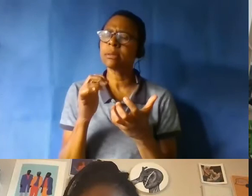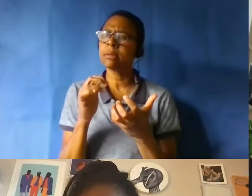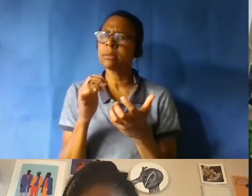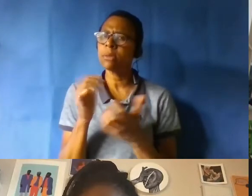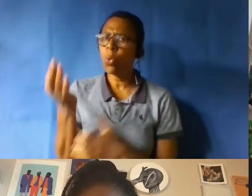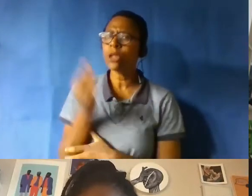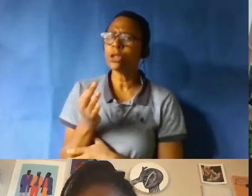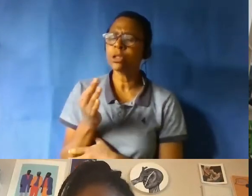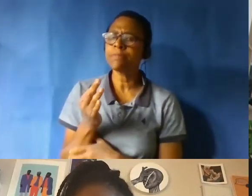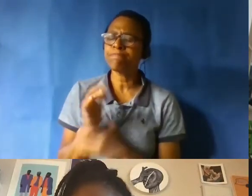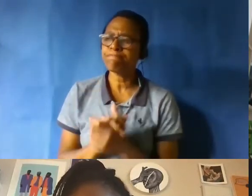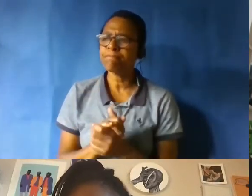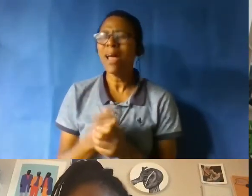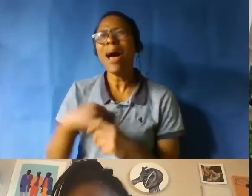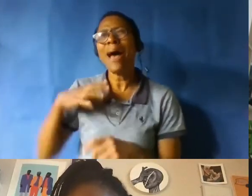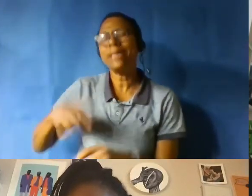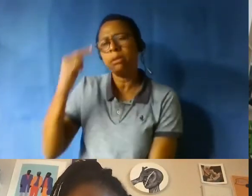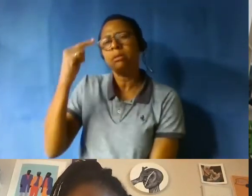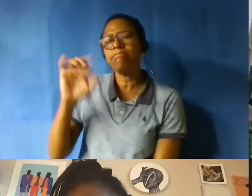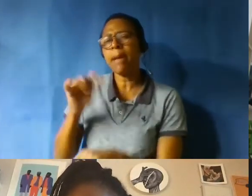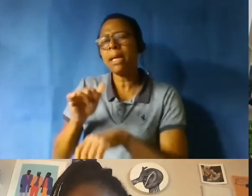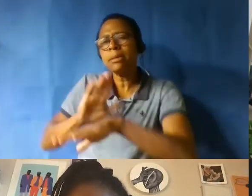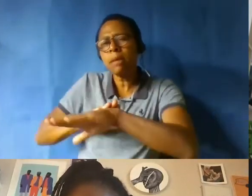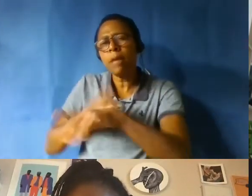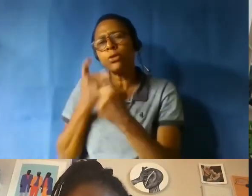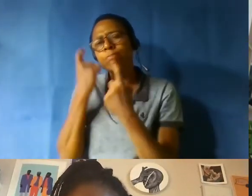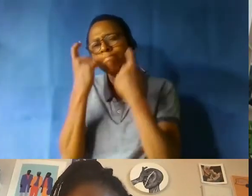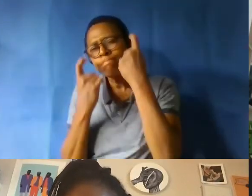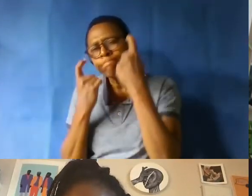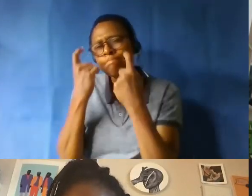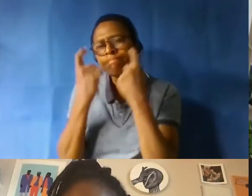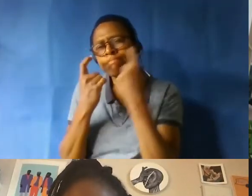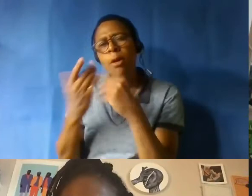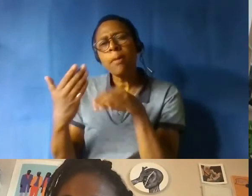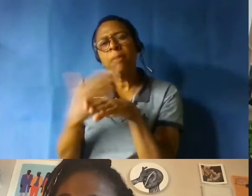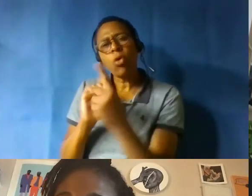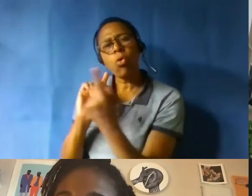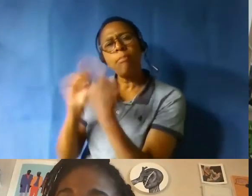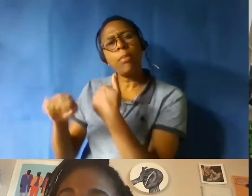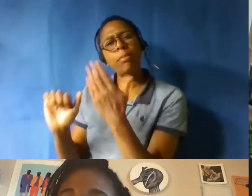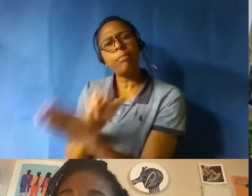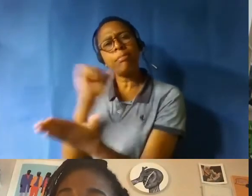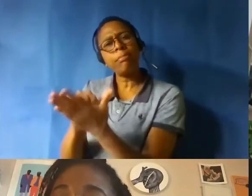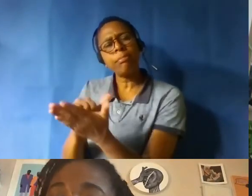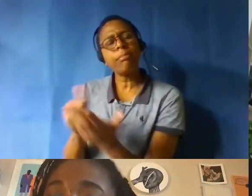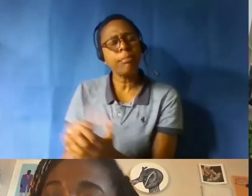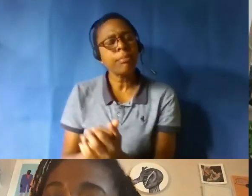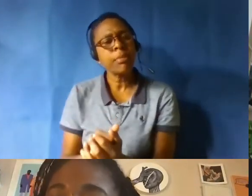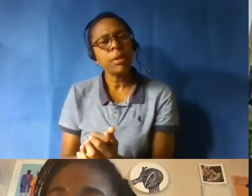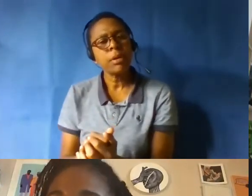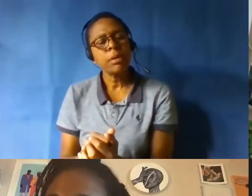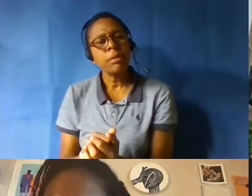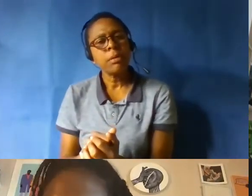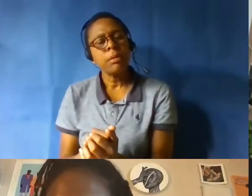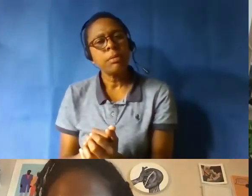think I need some time to address that in its totality but I think that sorry